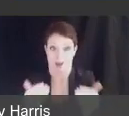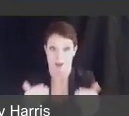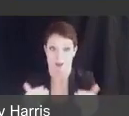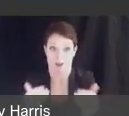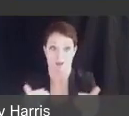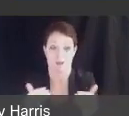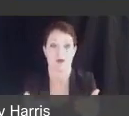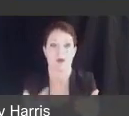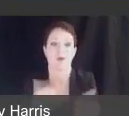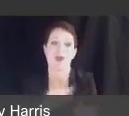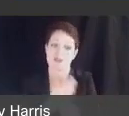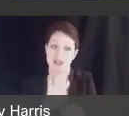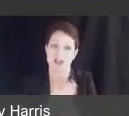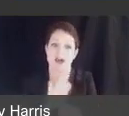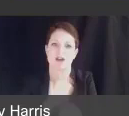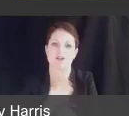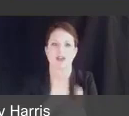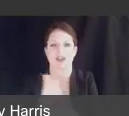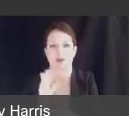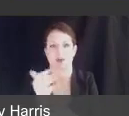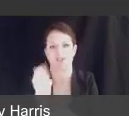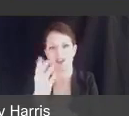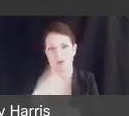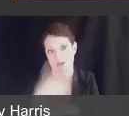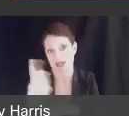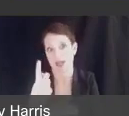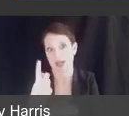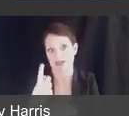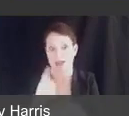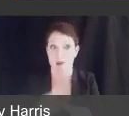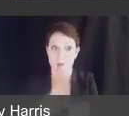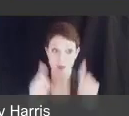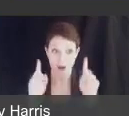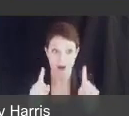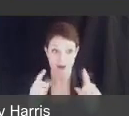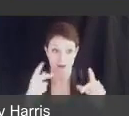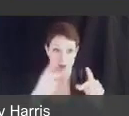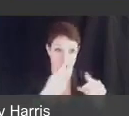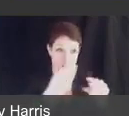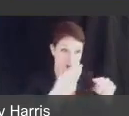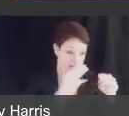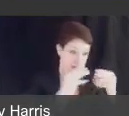enough to get us through a few days, but if you do the math, you know we only got 3,000